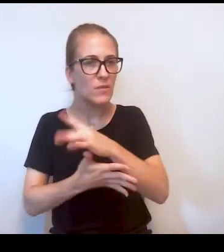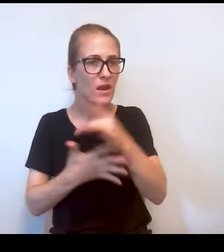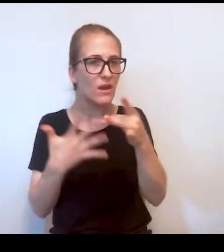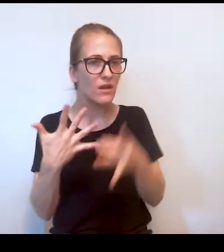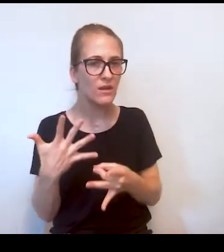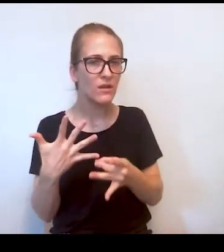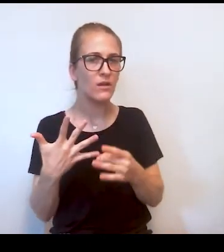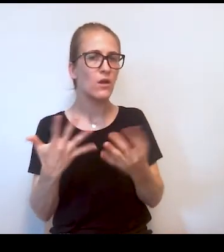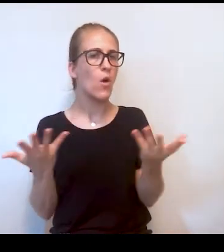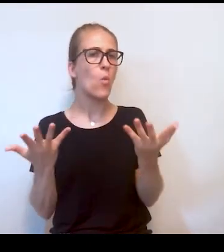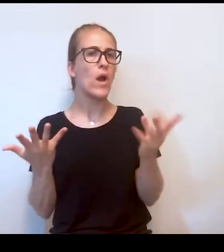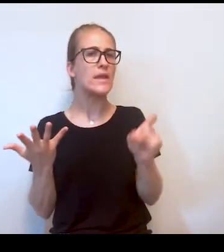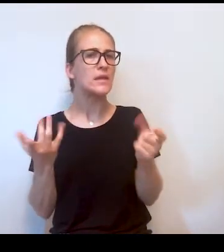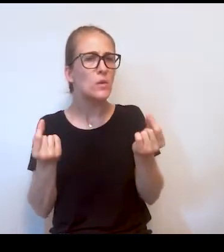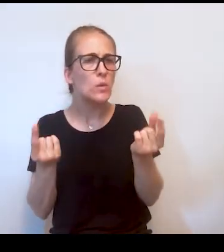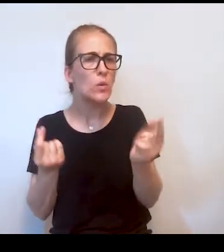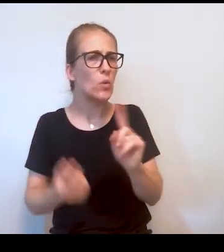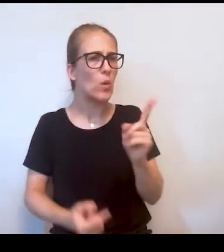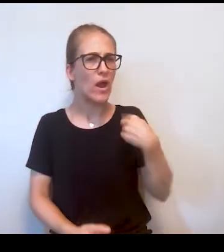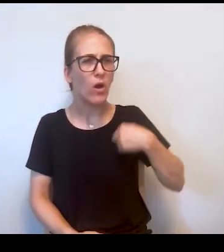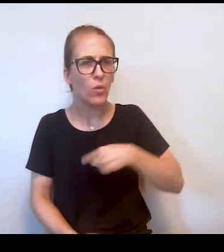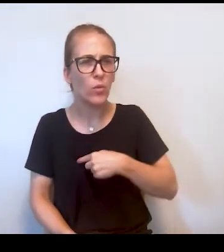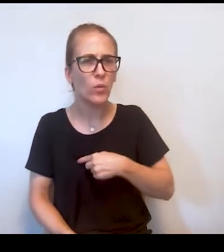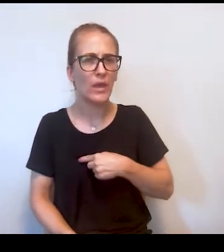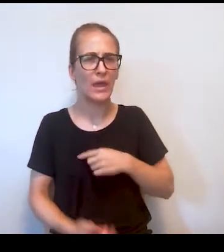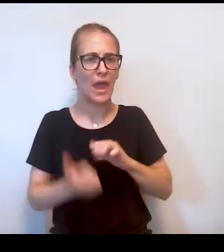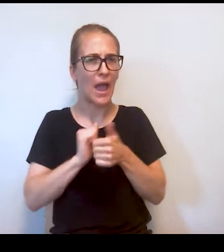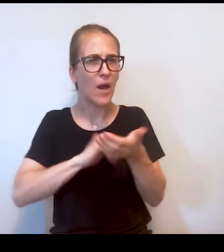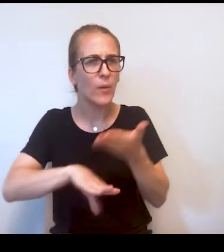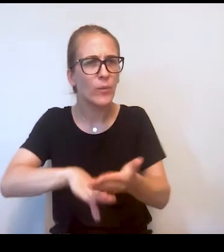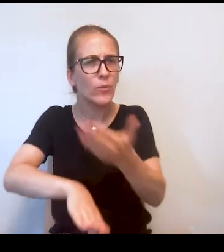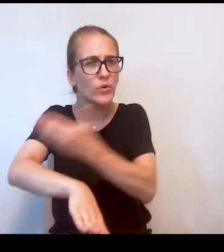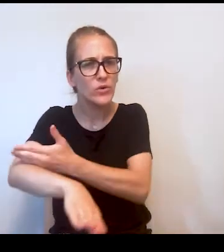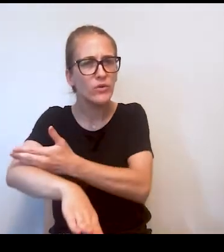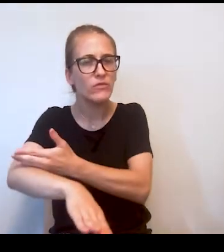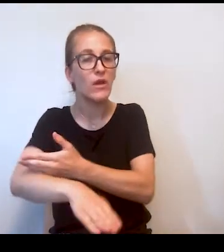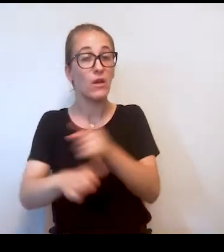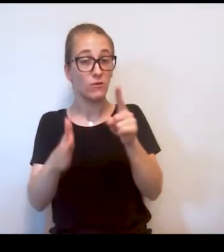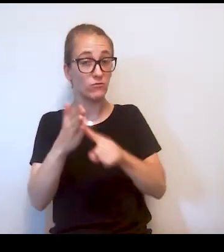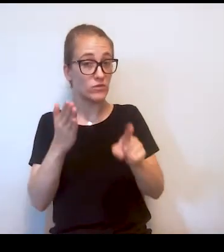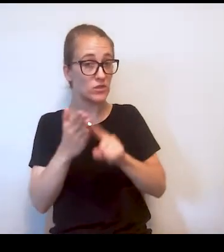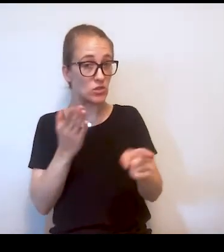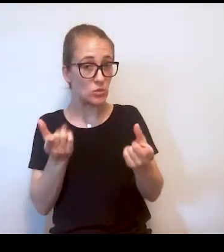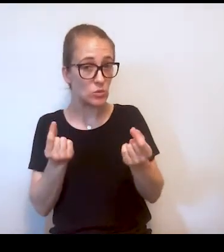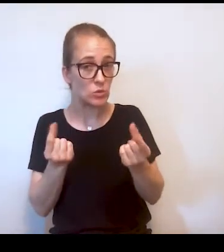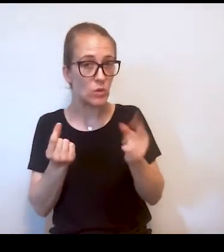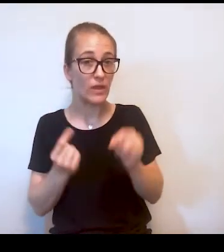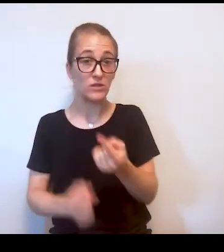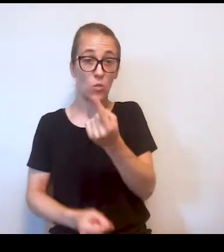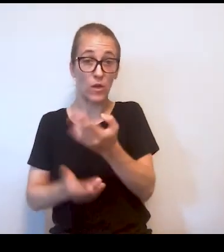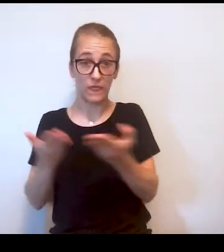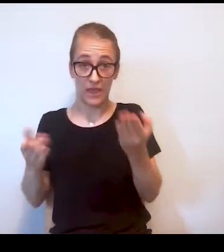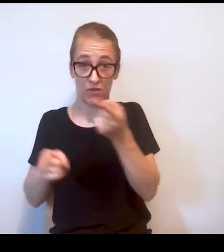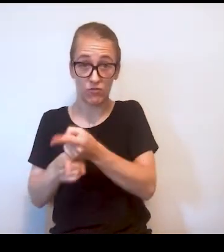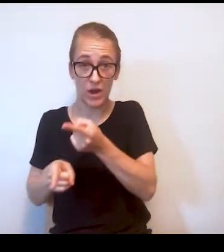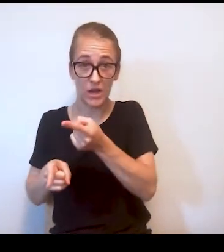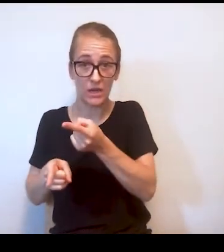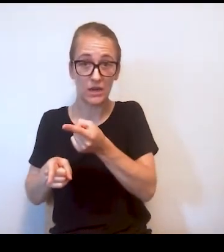The research that you're doing is one thing, right? And then we have how are we rolling that out into the world